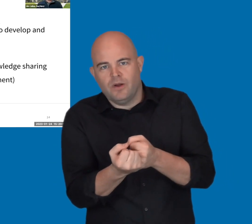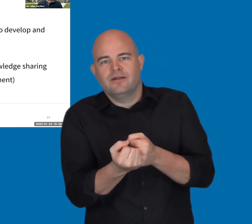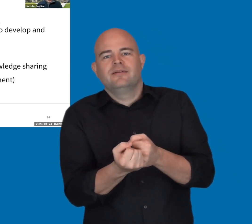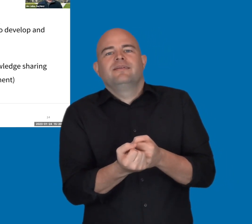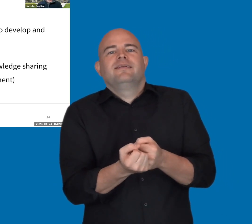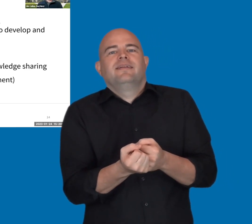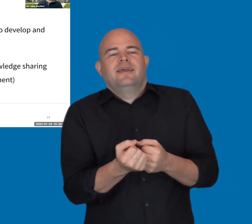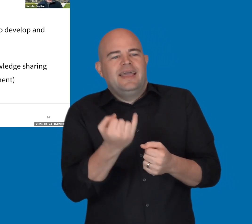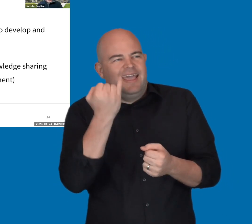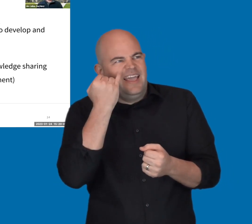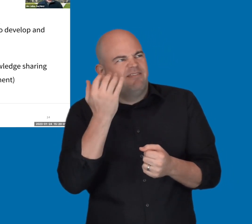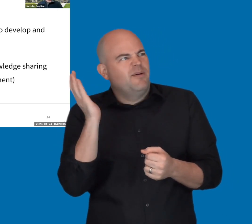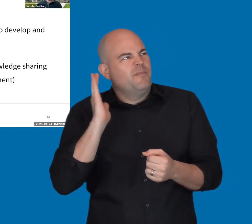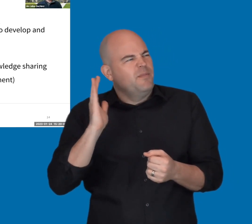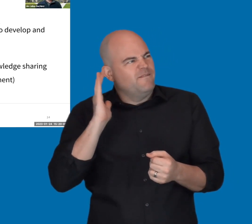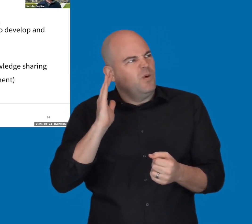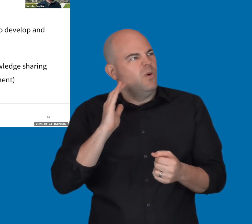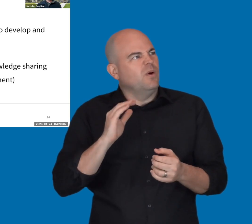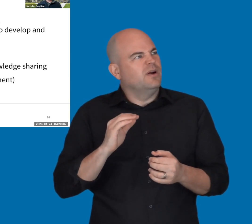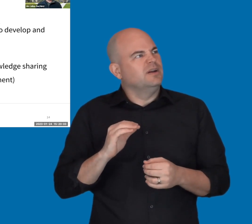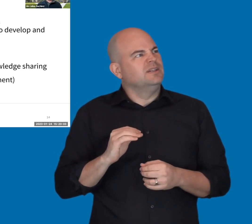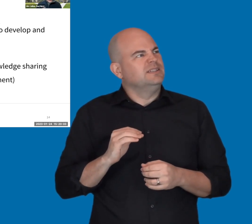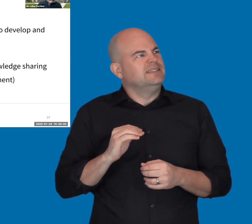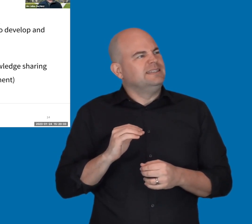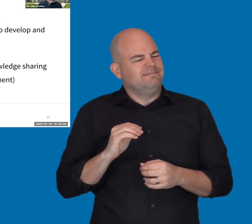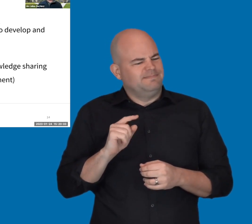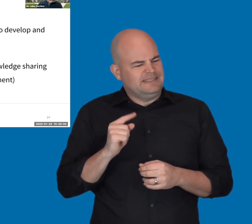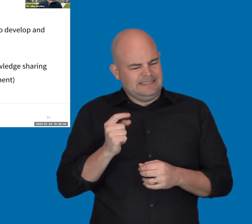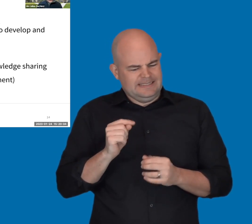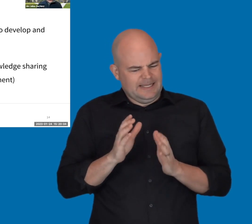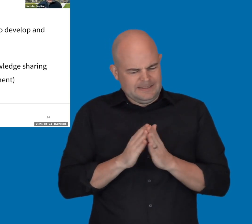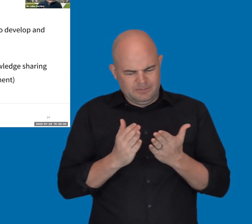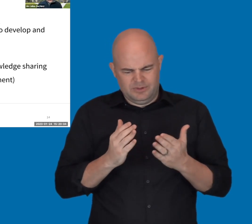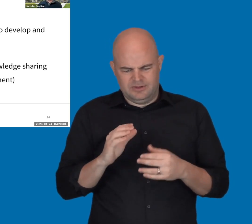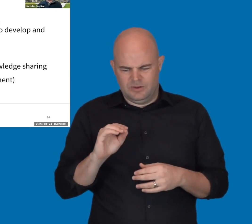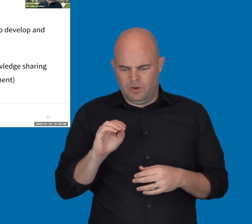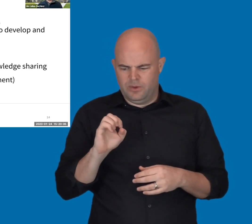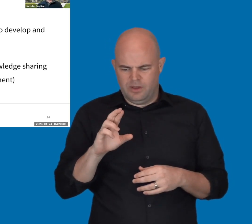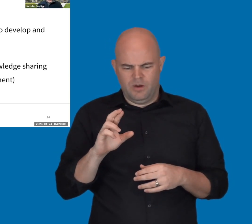that anything that's developed, any course materials that are created around zero textbook cost resources need